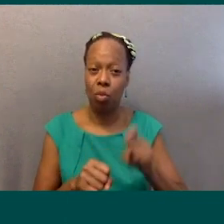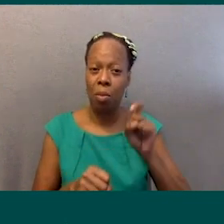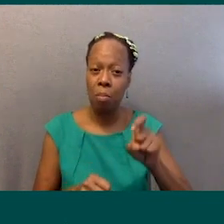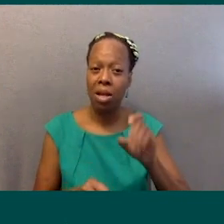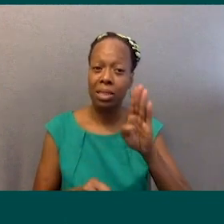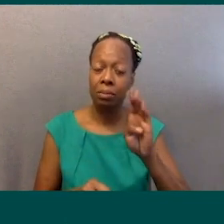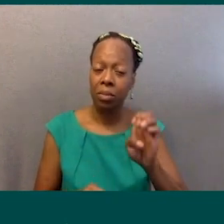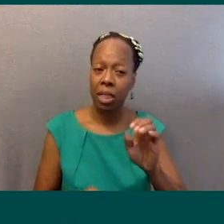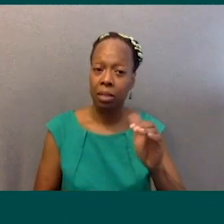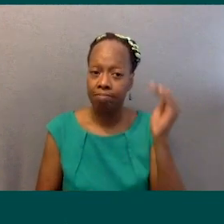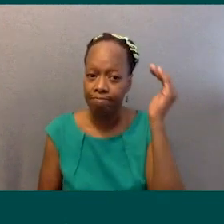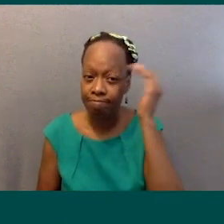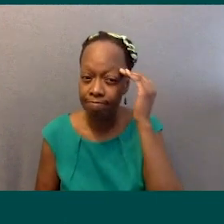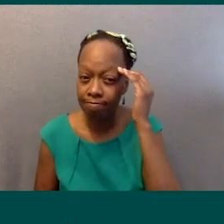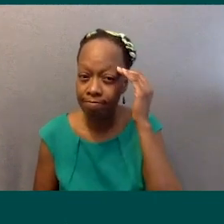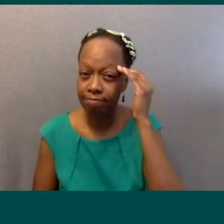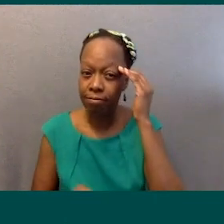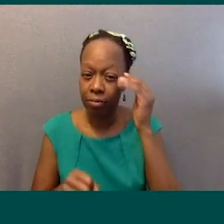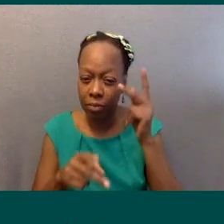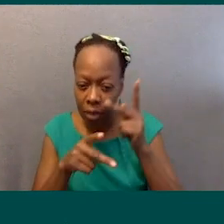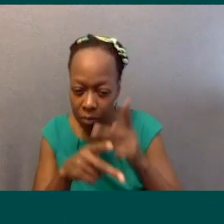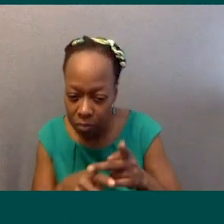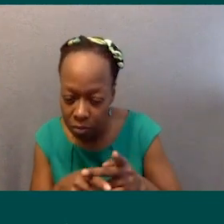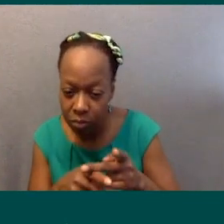So when I have the patient with a chronic pain,